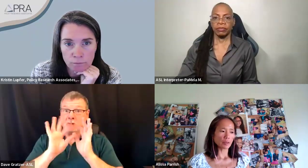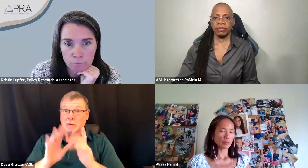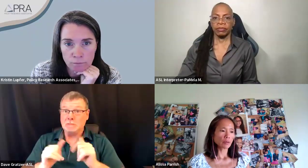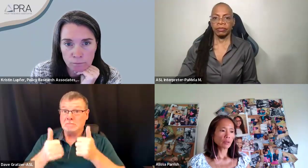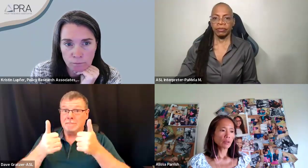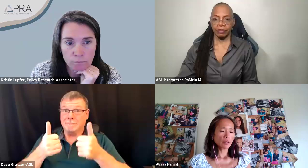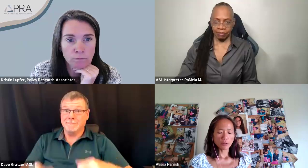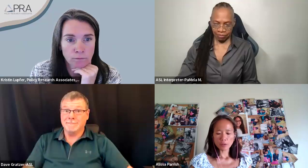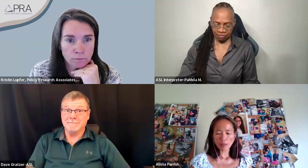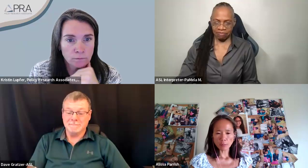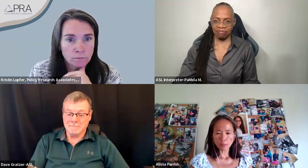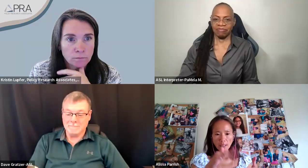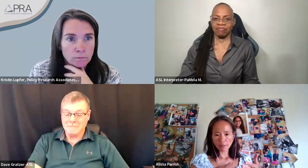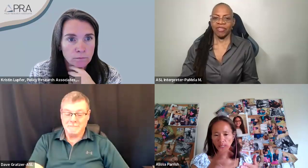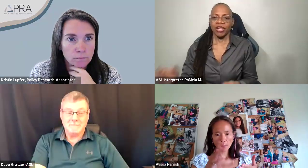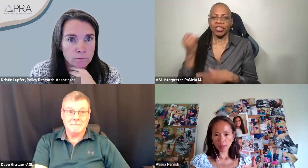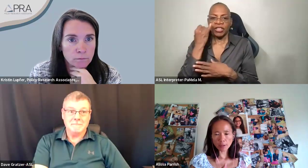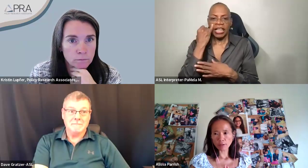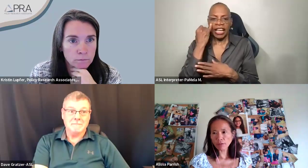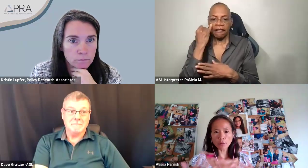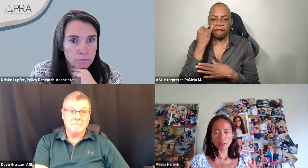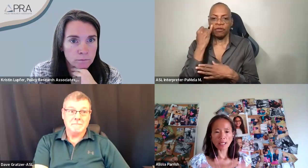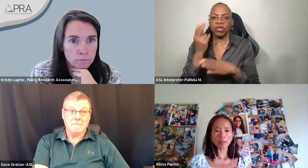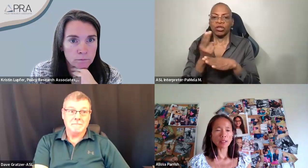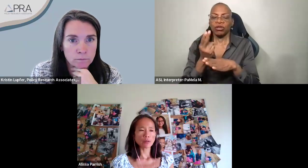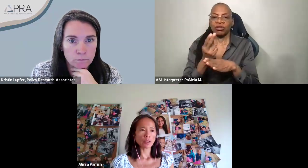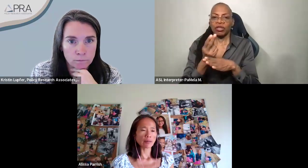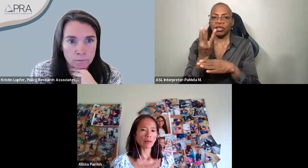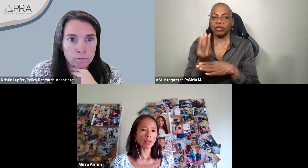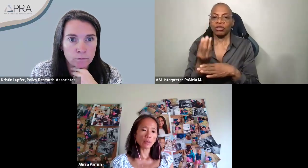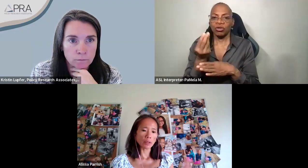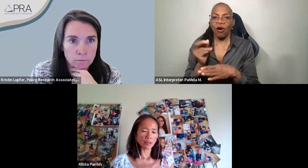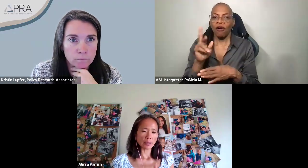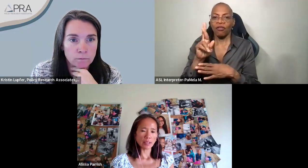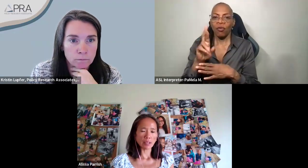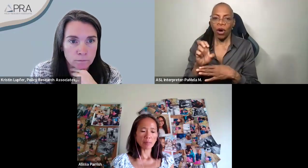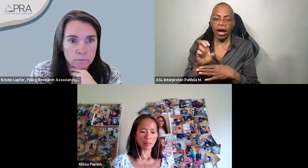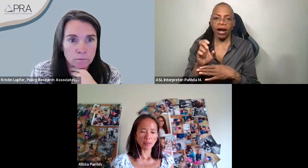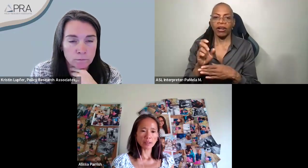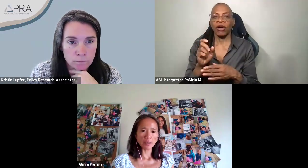your software live time on your phone or tablet and entering it that way or collecting it on paper